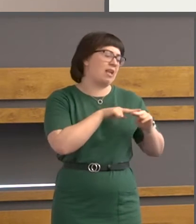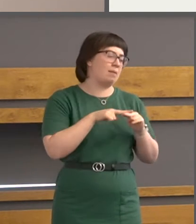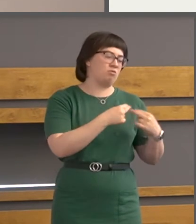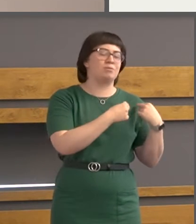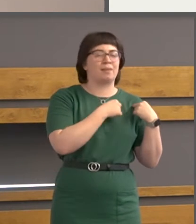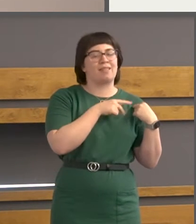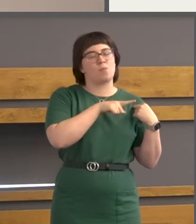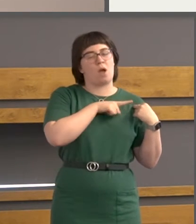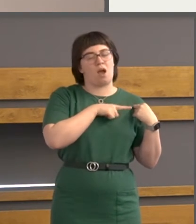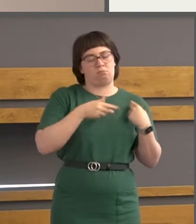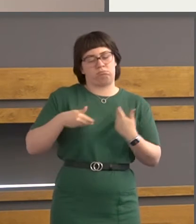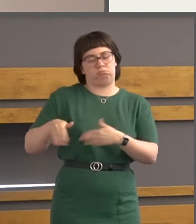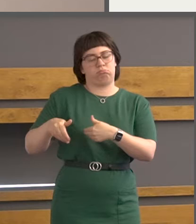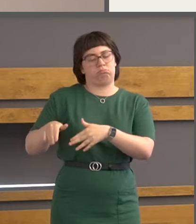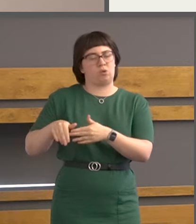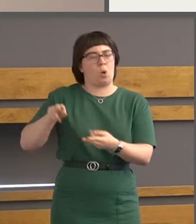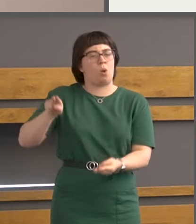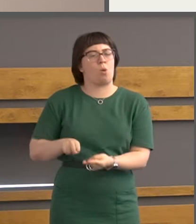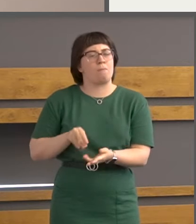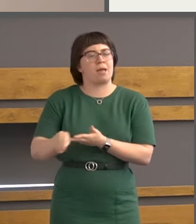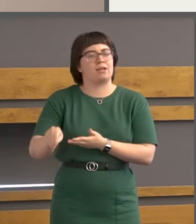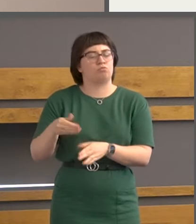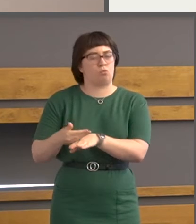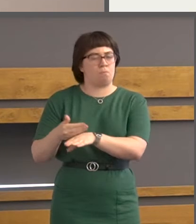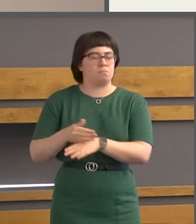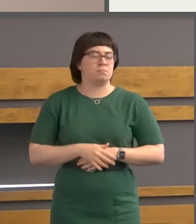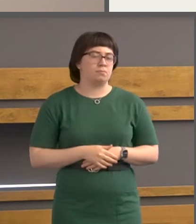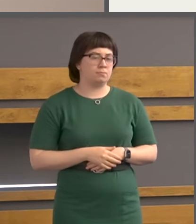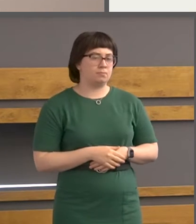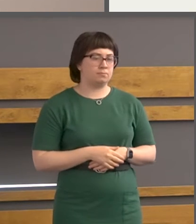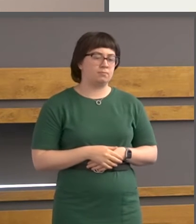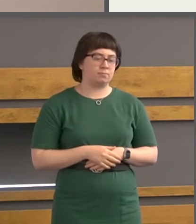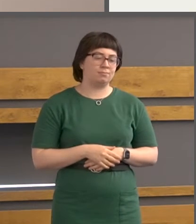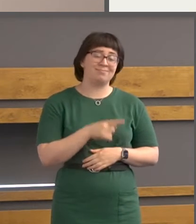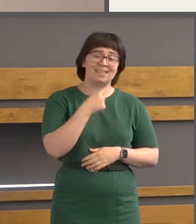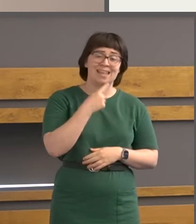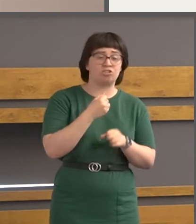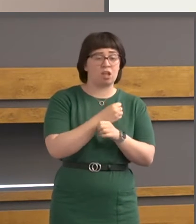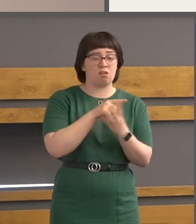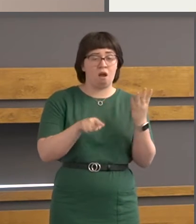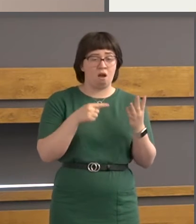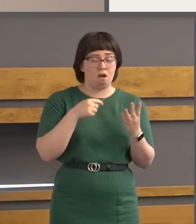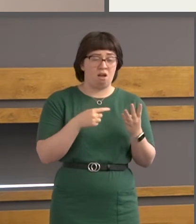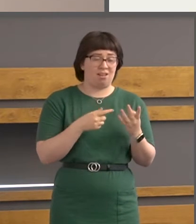were used to place women in lower paid jobs. Sen says that gender relations are deeply capitalist